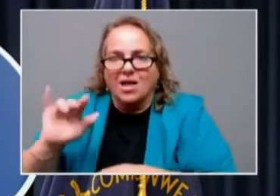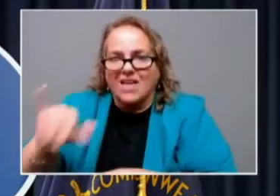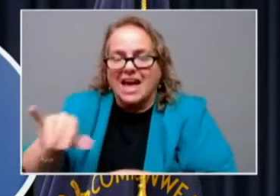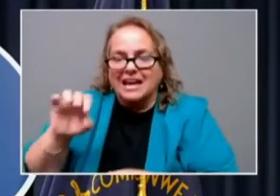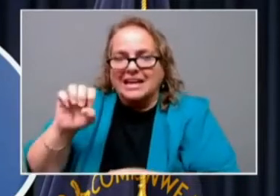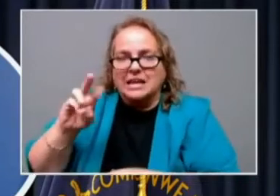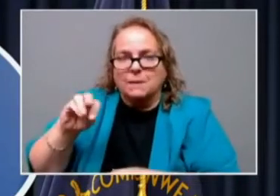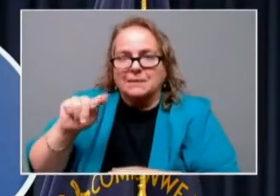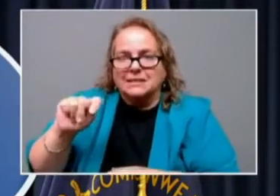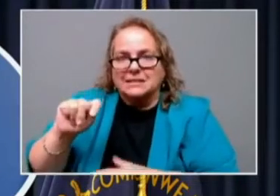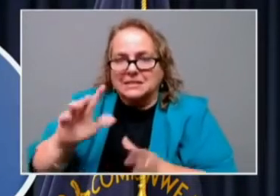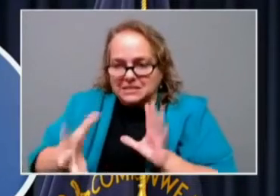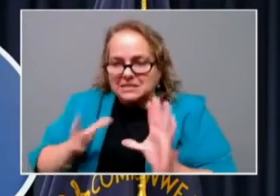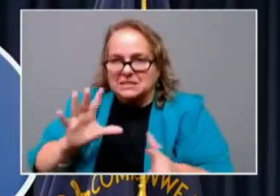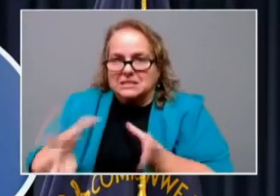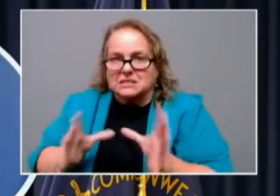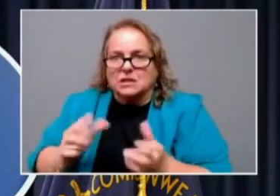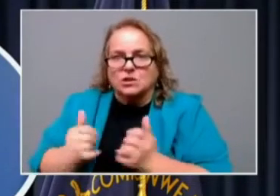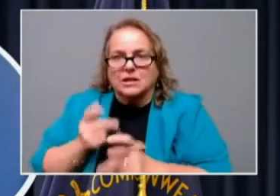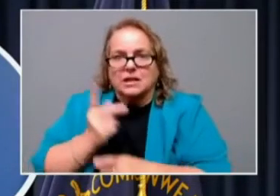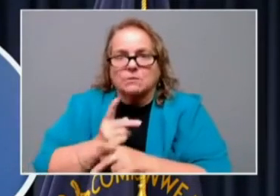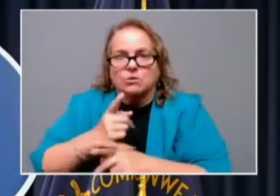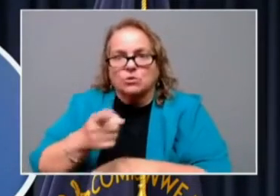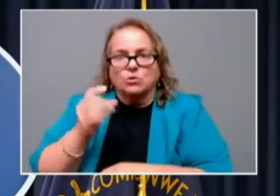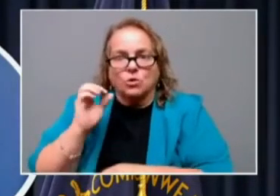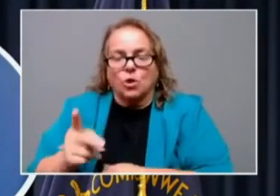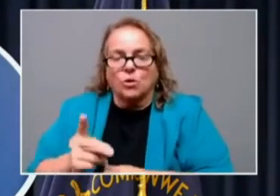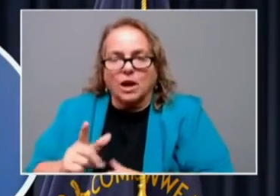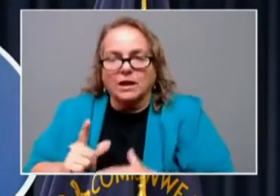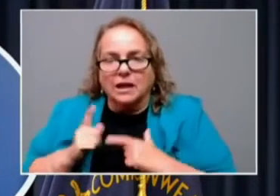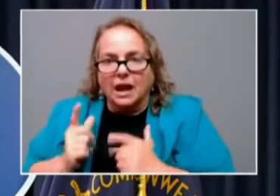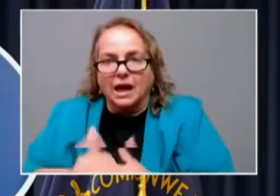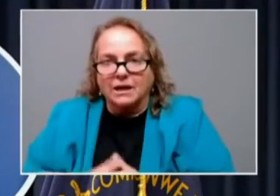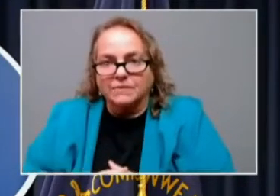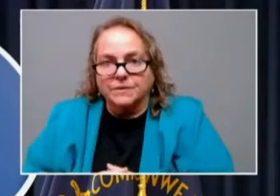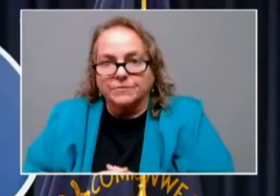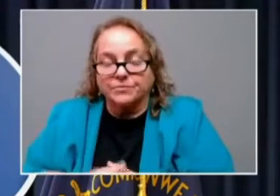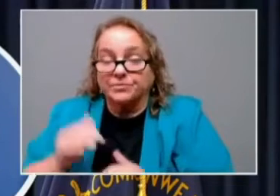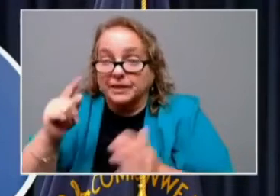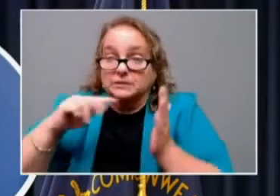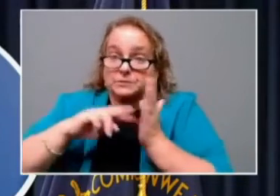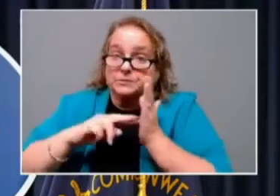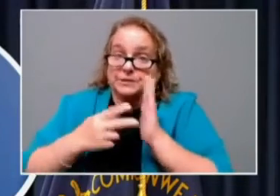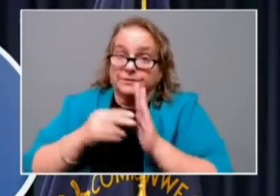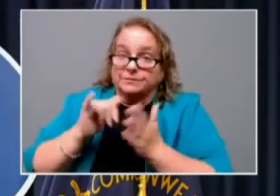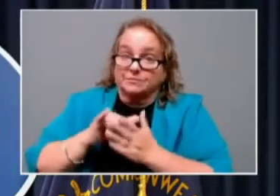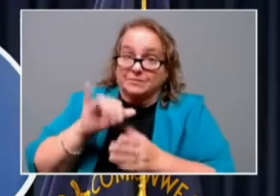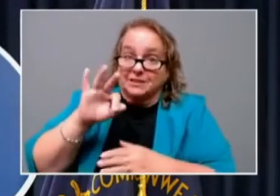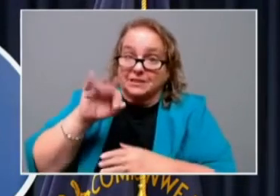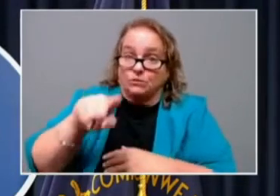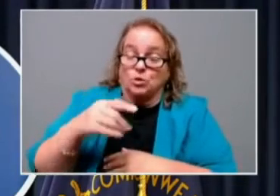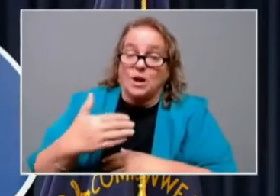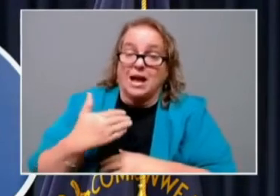trying to to keep you alive. It means that if you have um a condition where